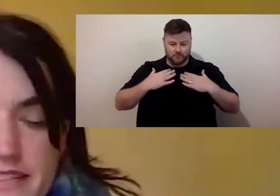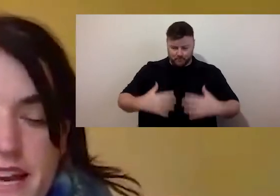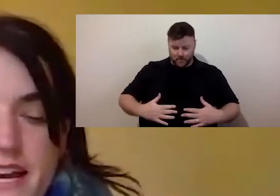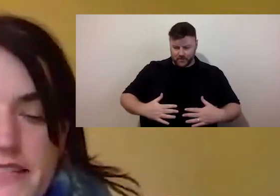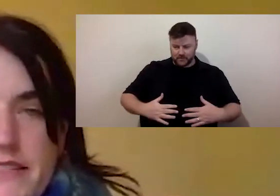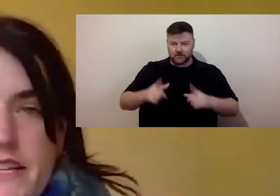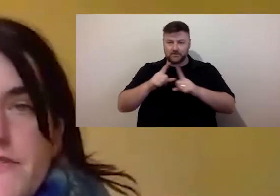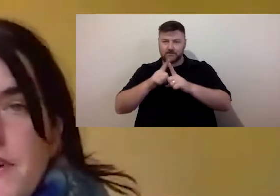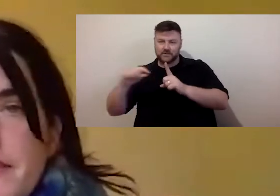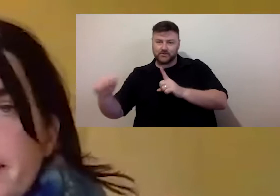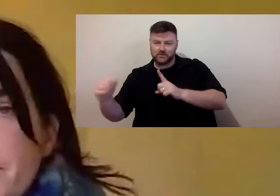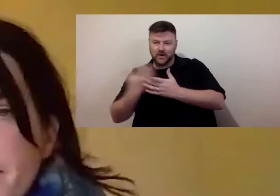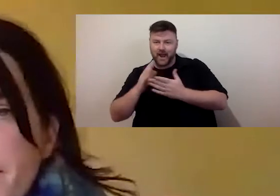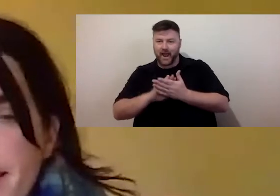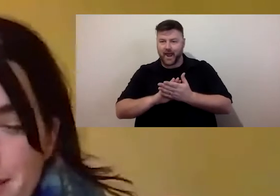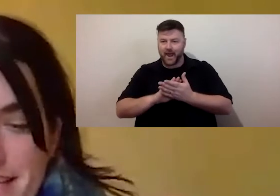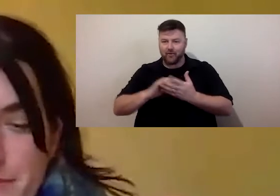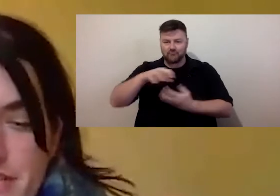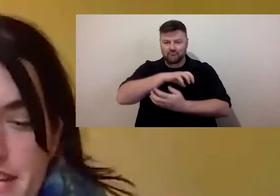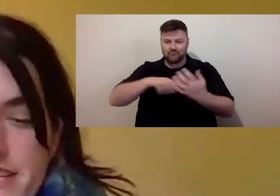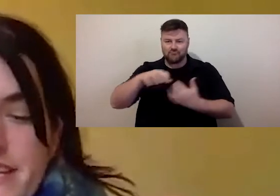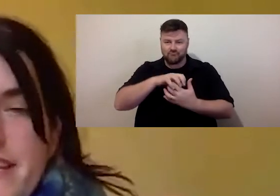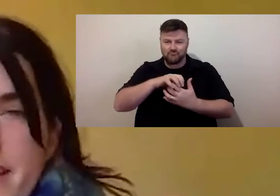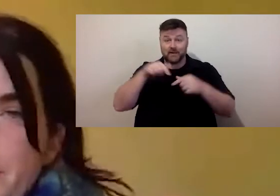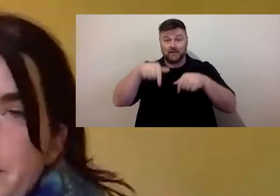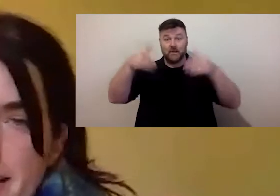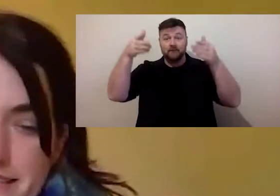This session focuses specifically on his project The Gif of Dance.